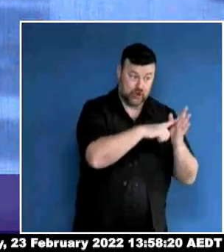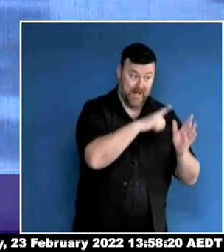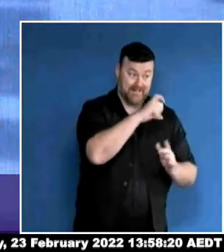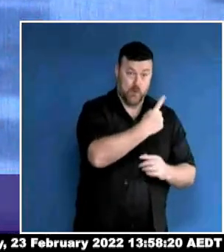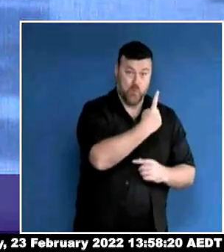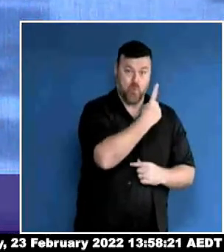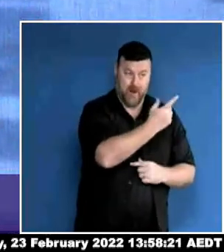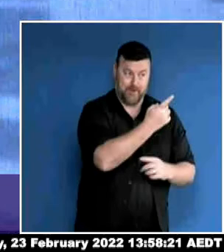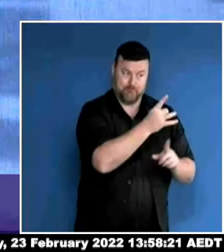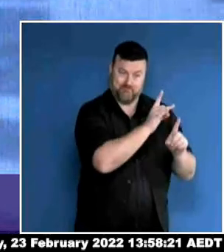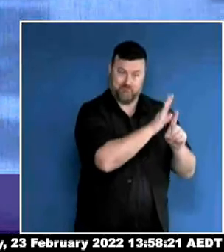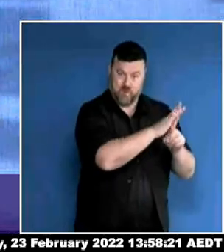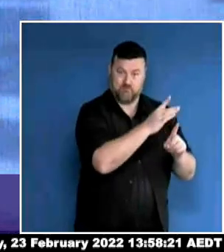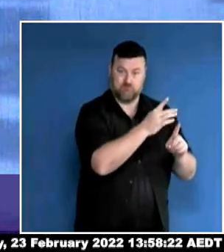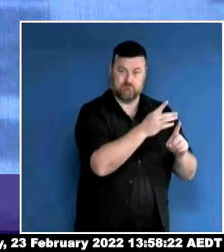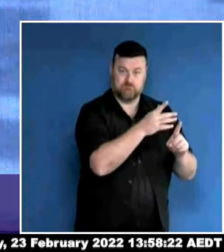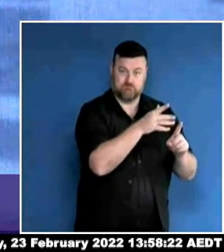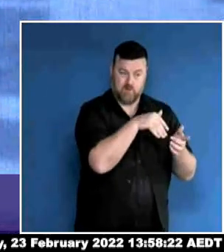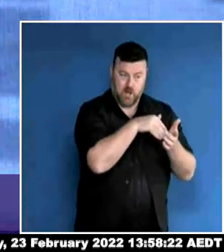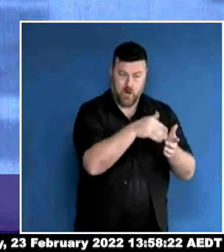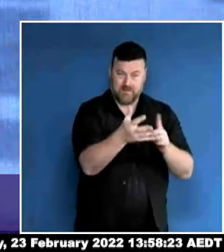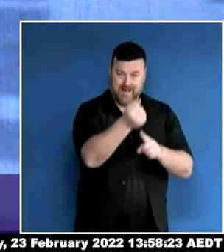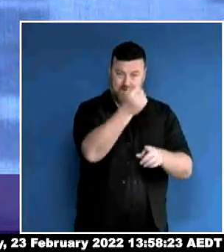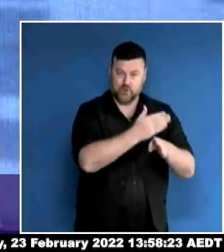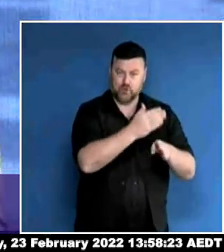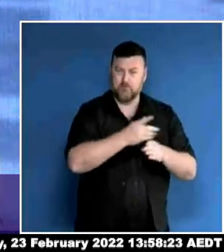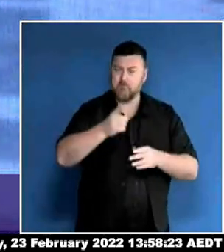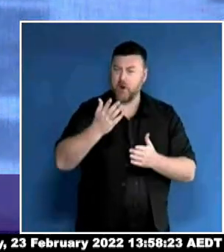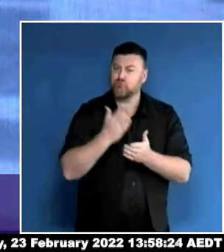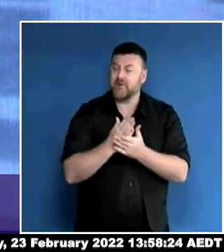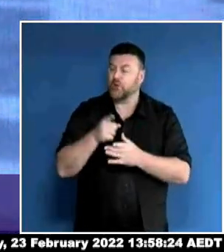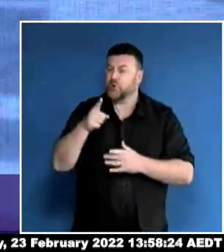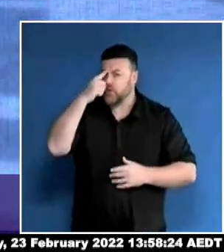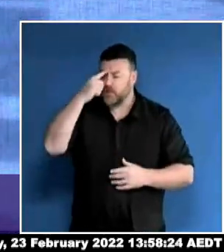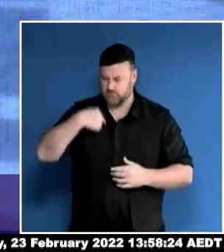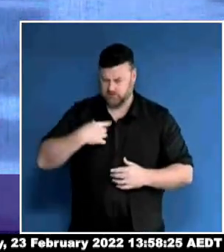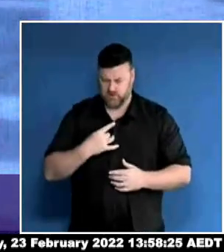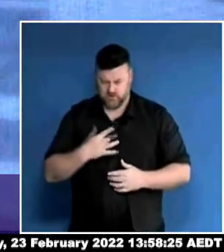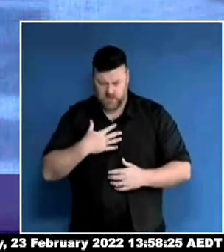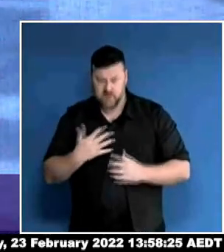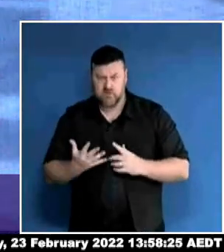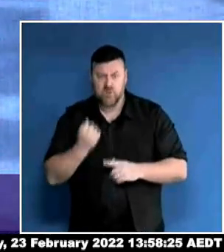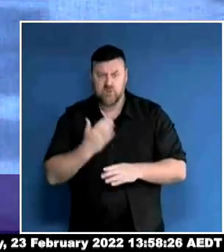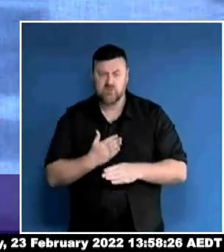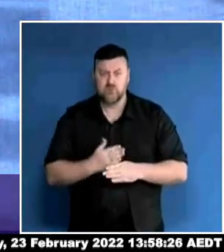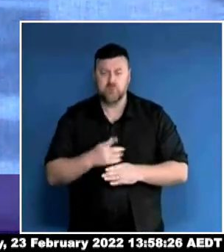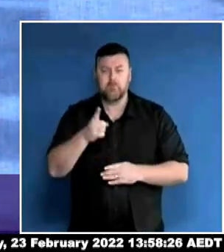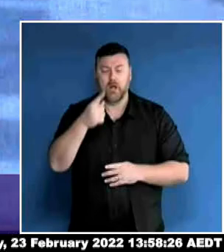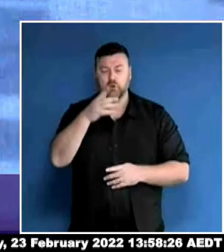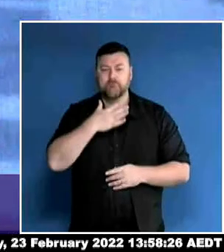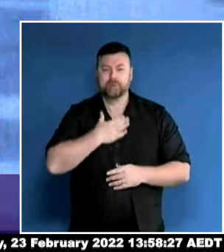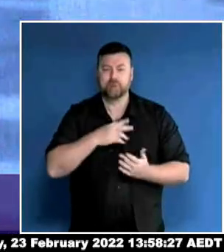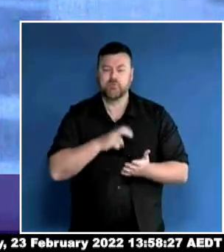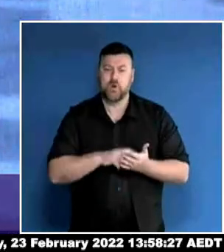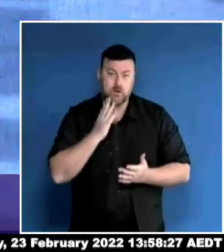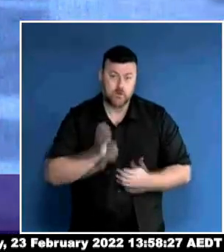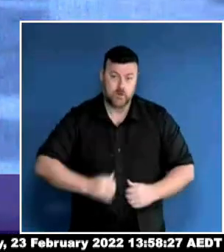But you did sign the next job plan. Do you remember doing that? MZIA: Yes. Okay.